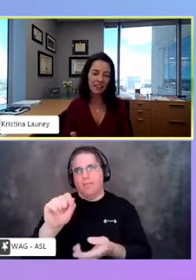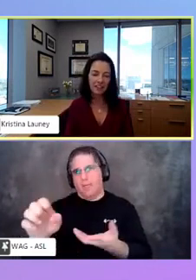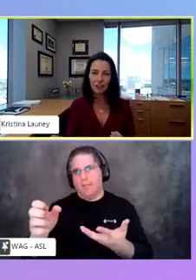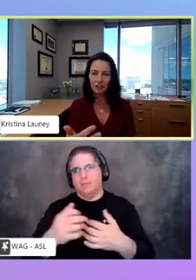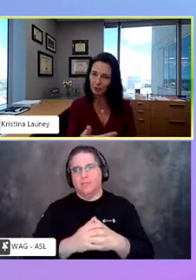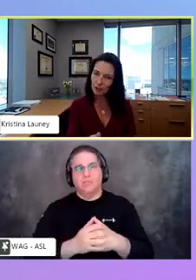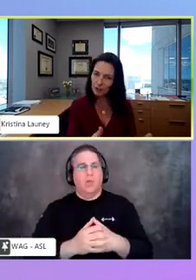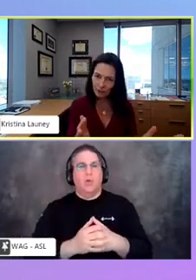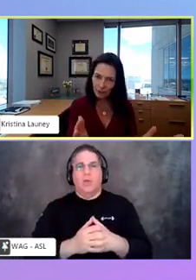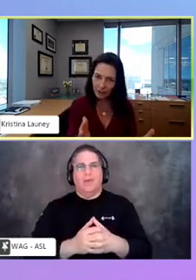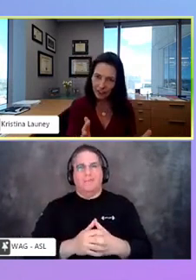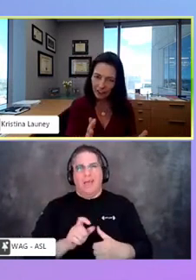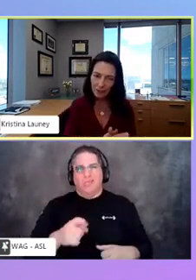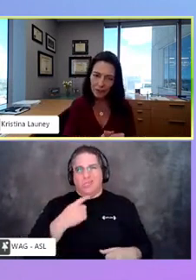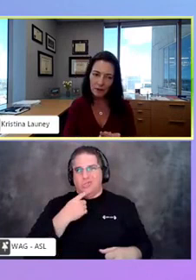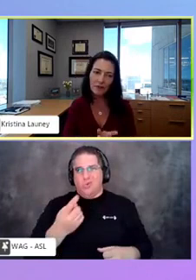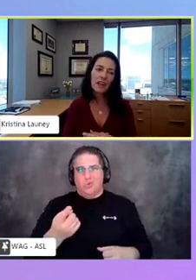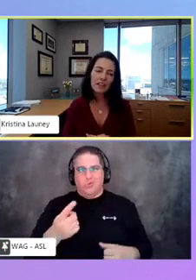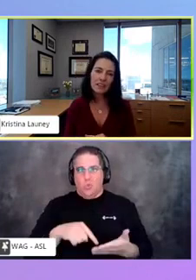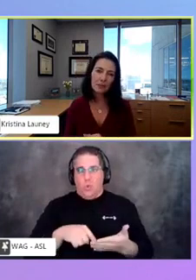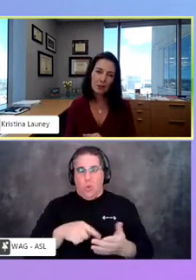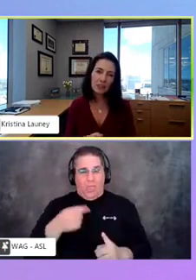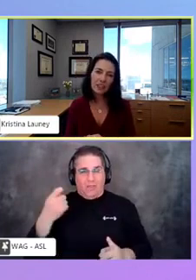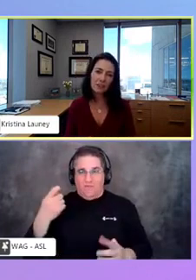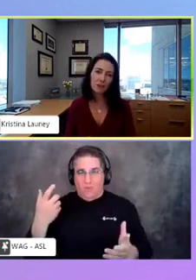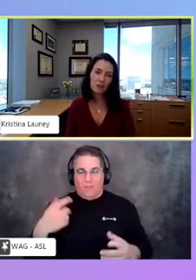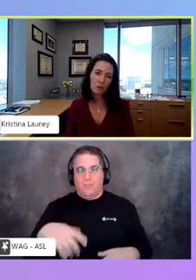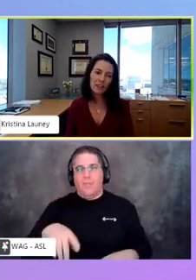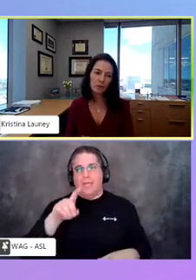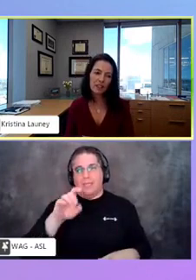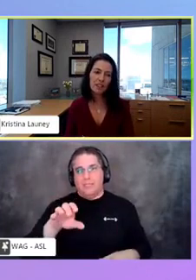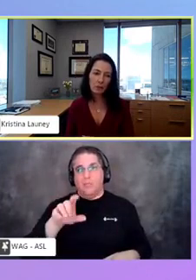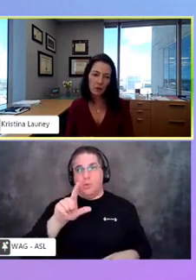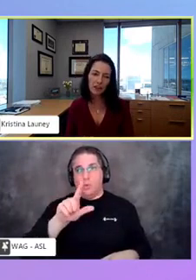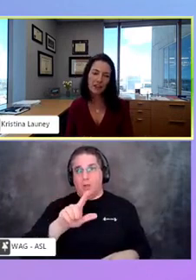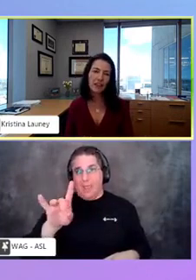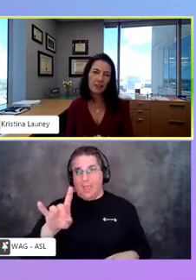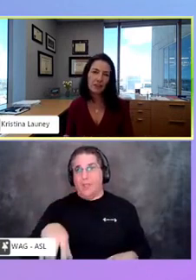the 11th circuit denied a petition for reconsideration of the dismissal of the case.